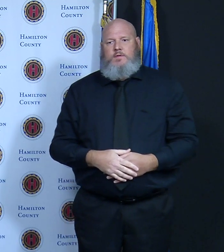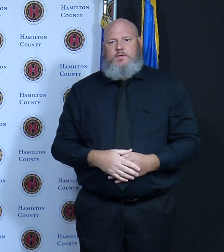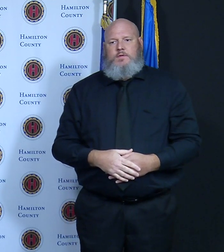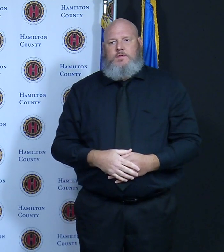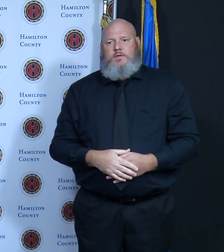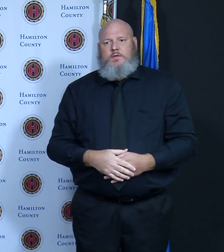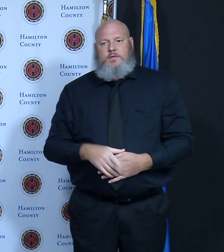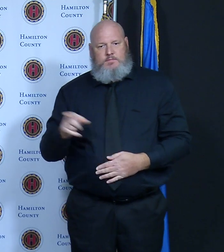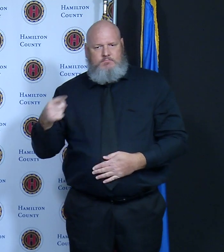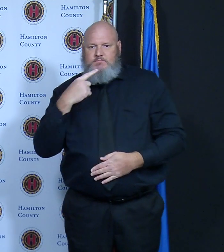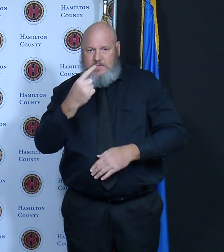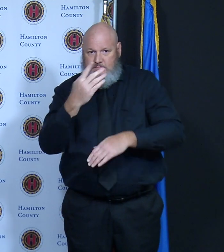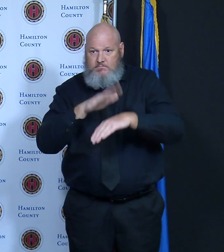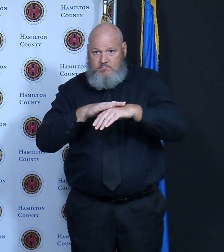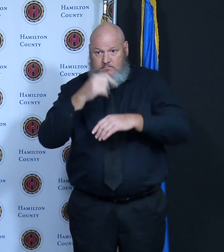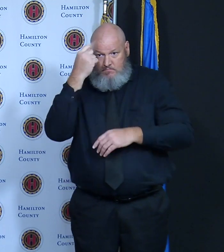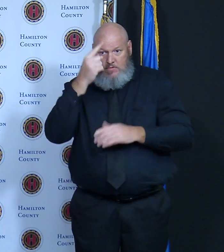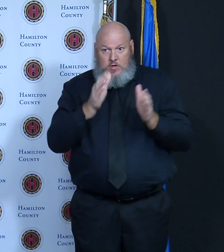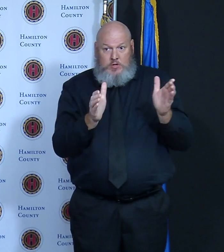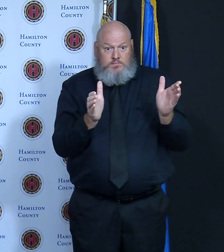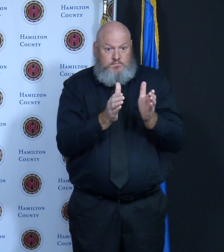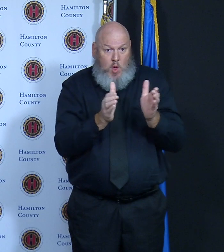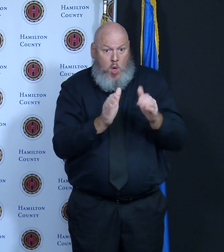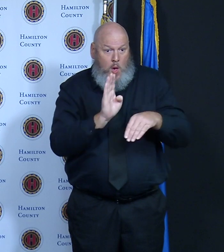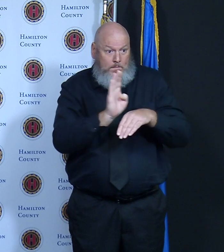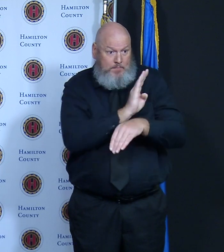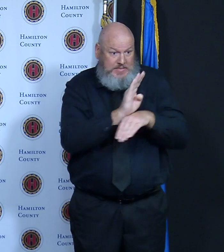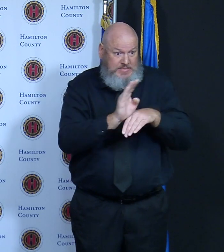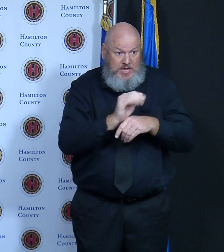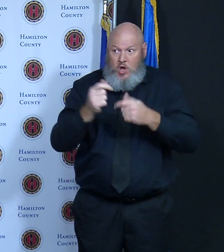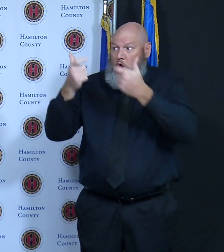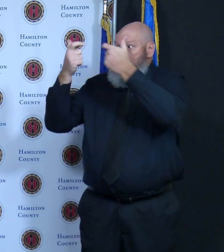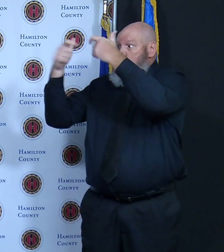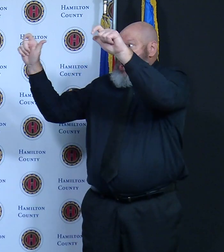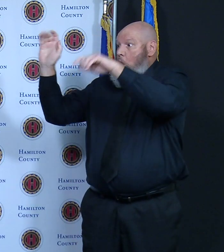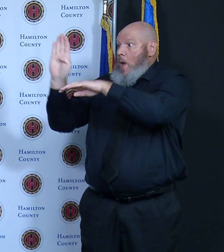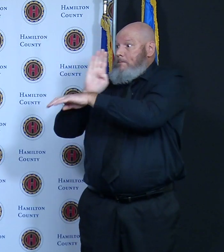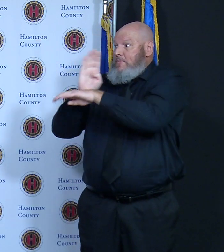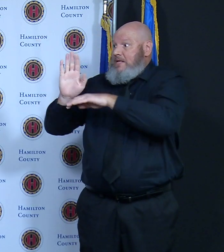to local government and the services that we are providing trying to stay up